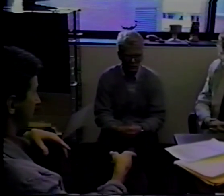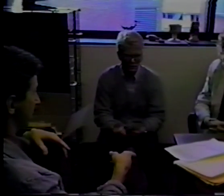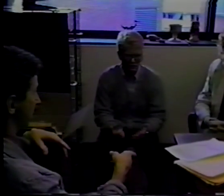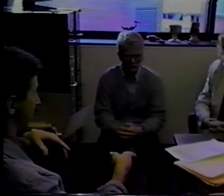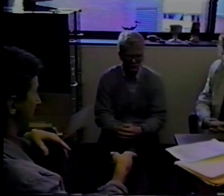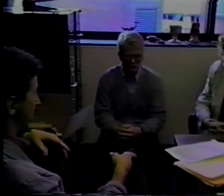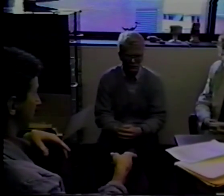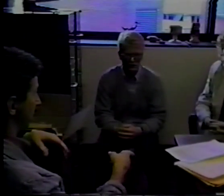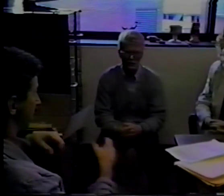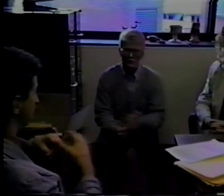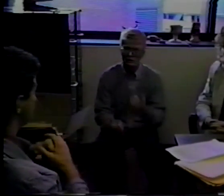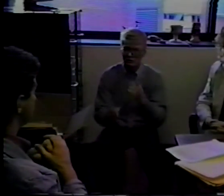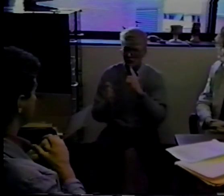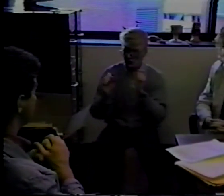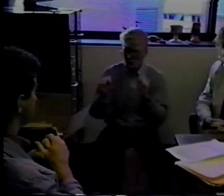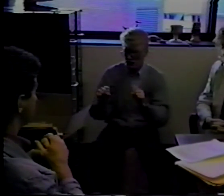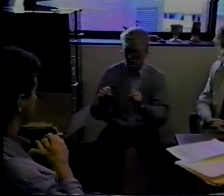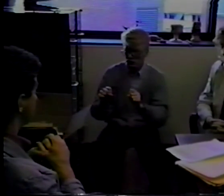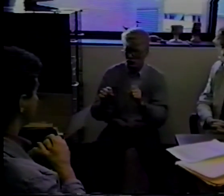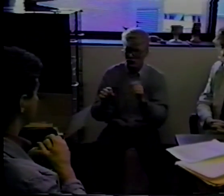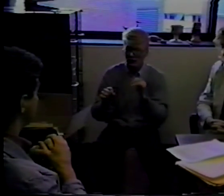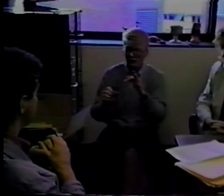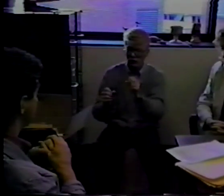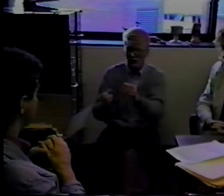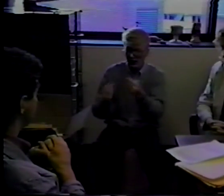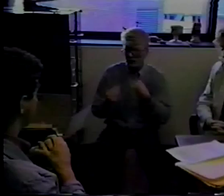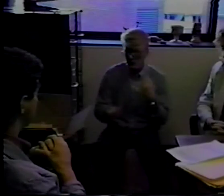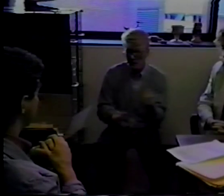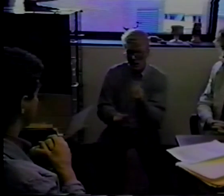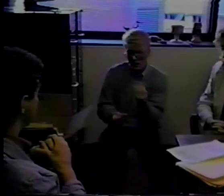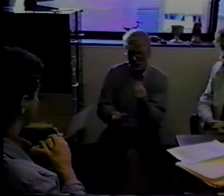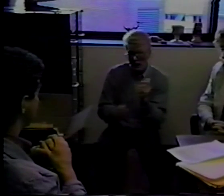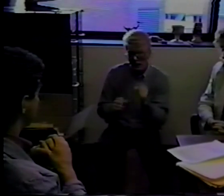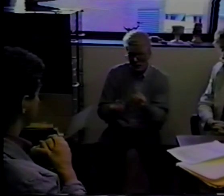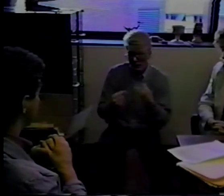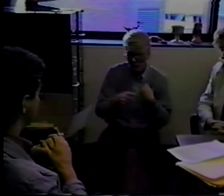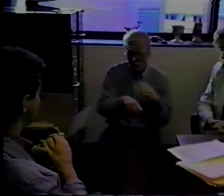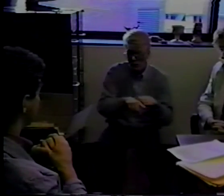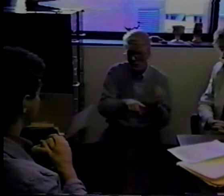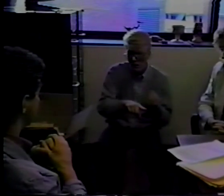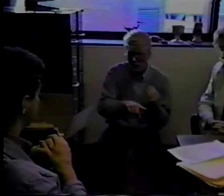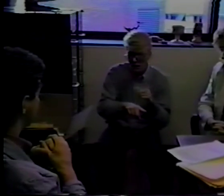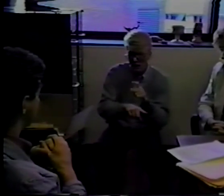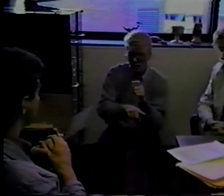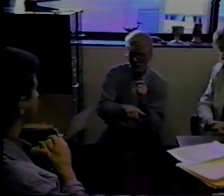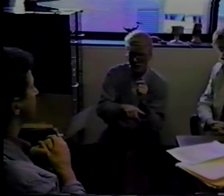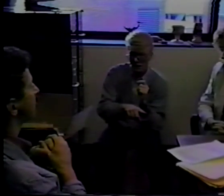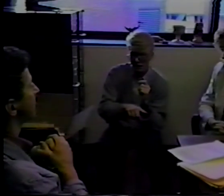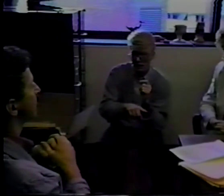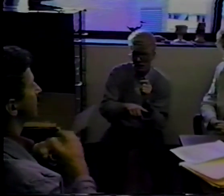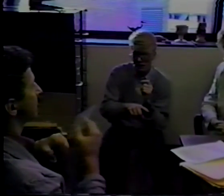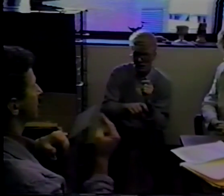Professor: Well could possible at all to get it to me by Monday?